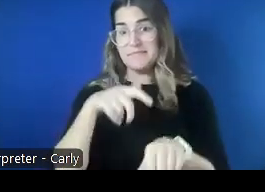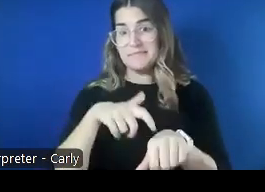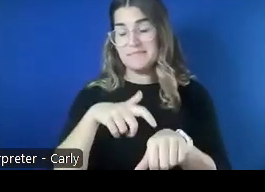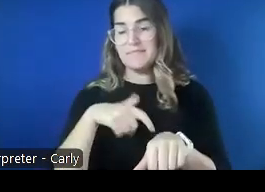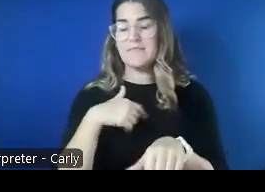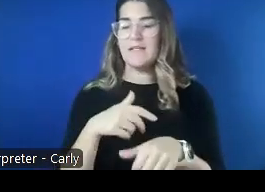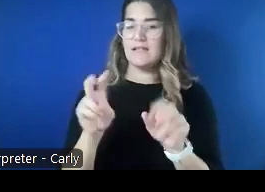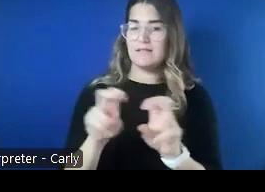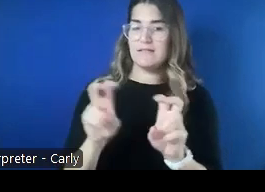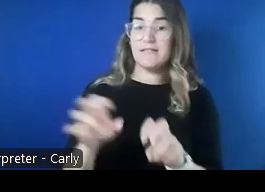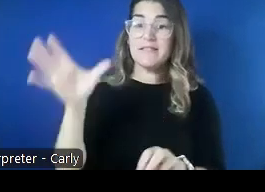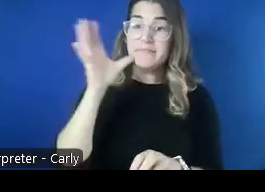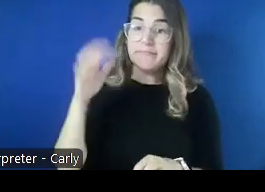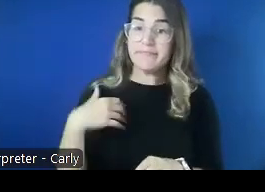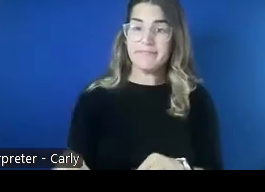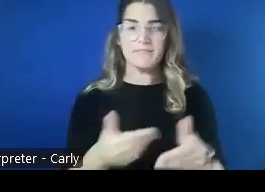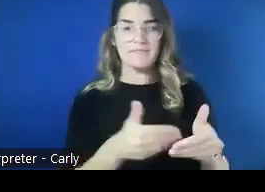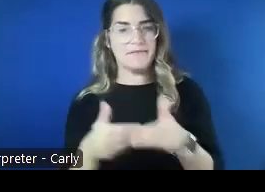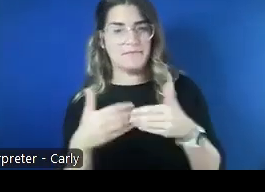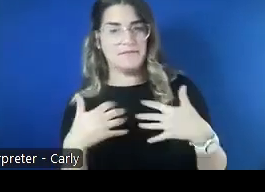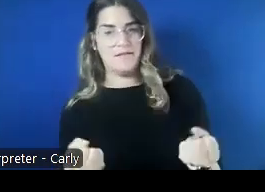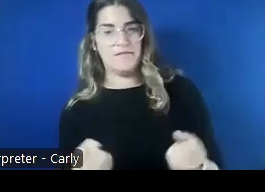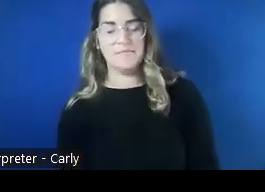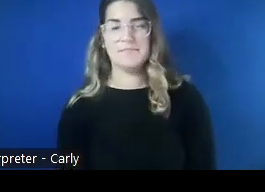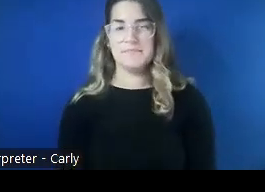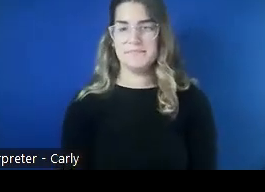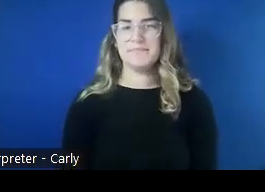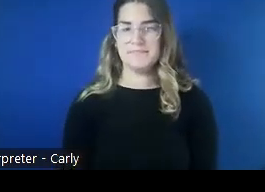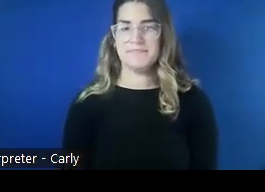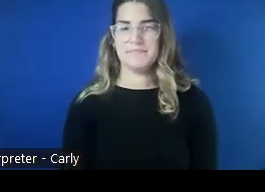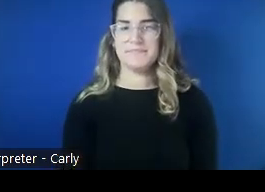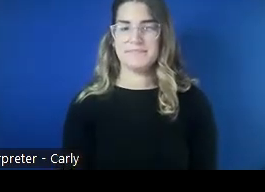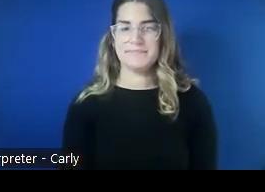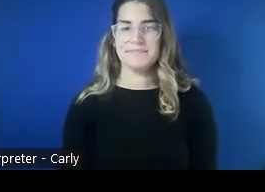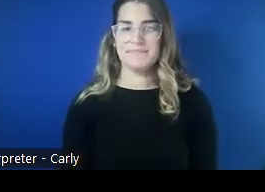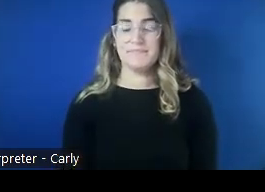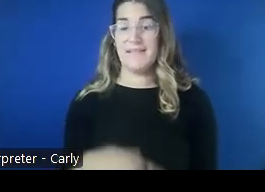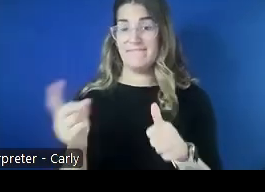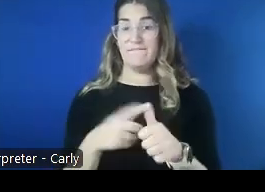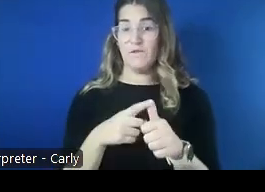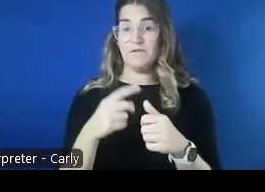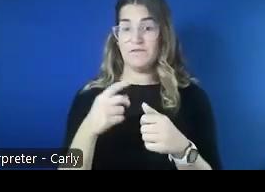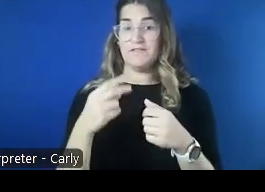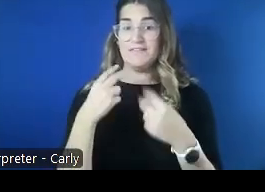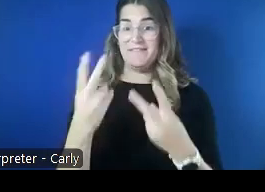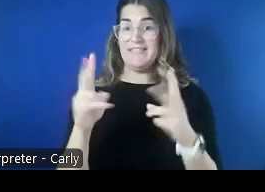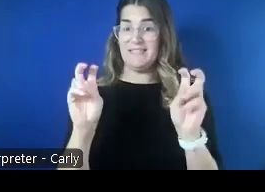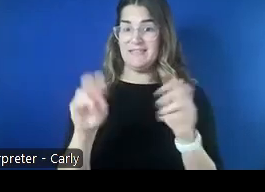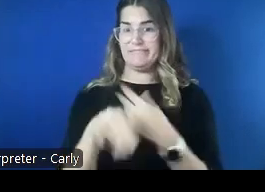and baby's health so in that initial nurse video visit the nurse does some additional screening